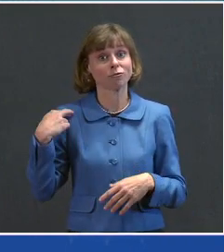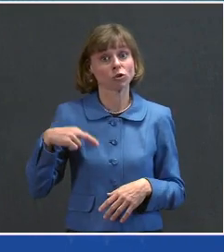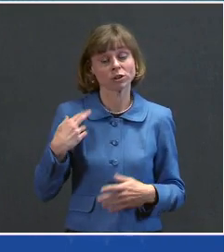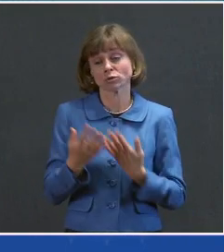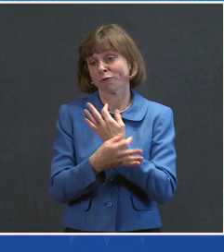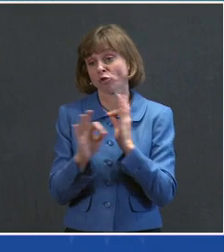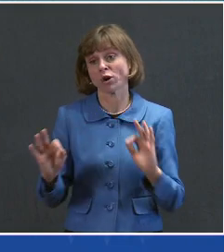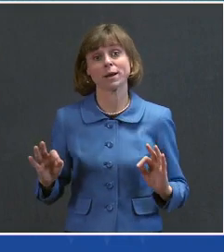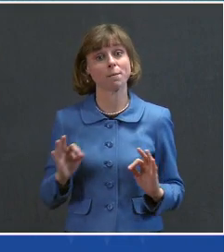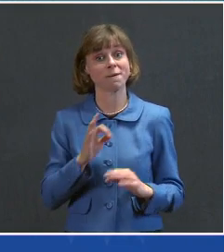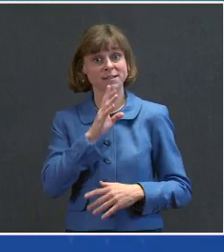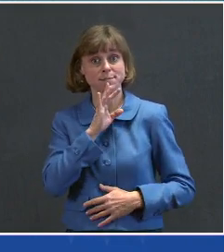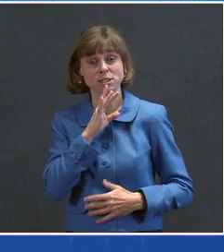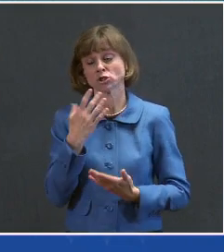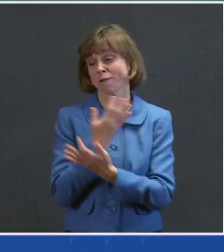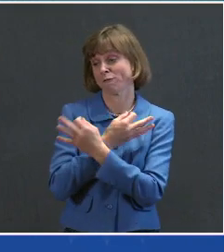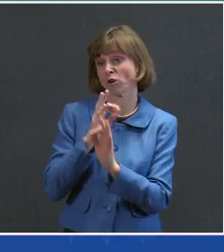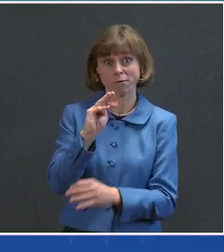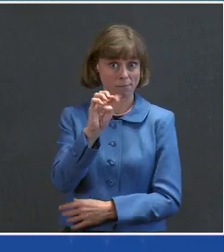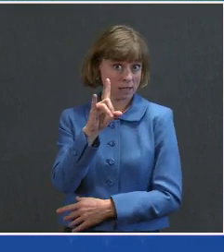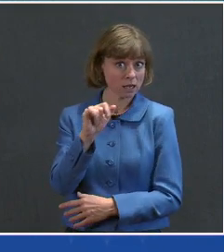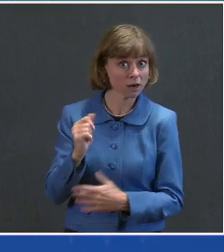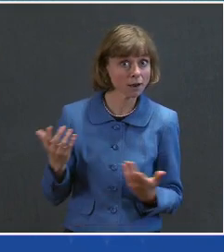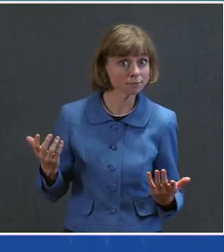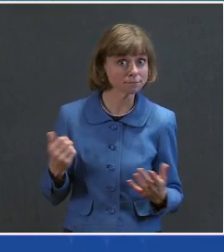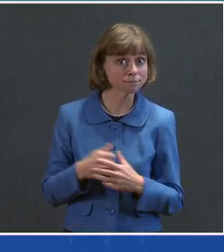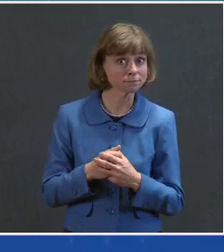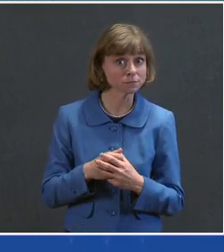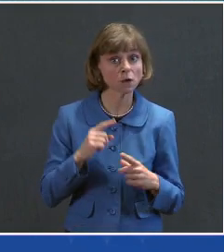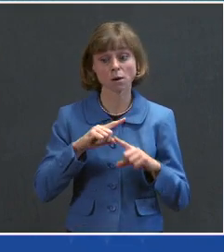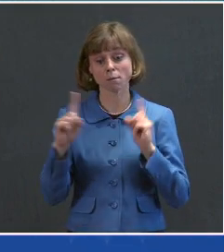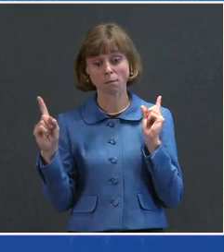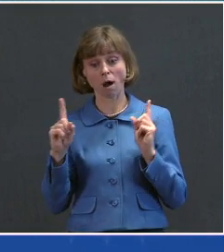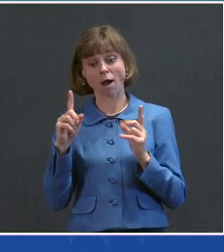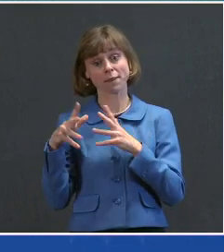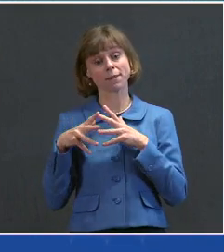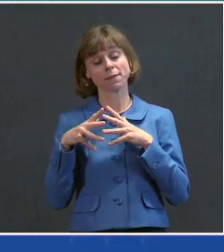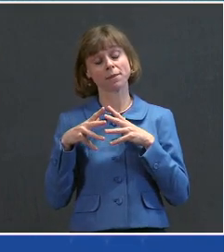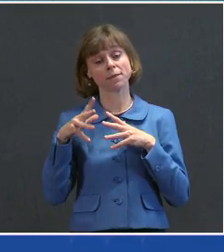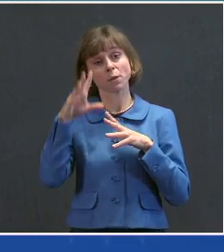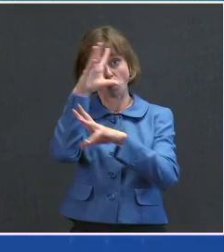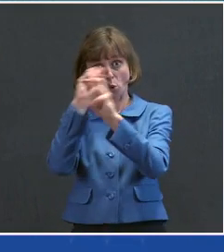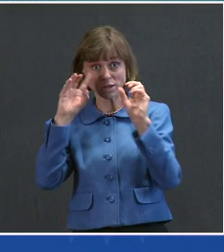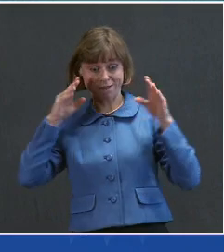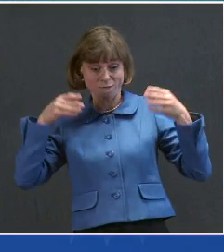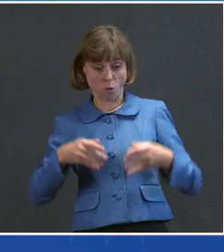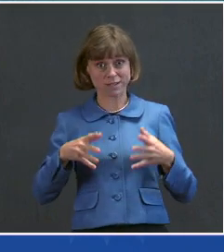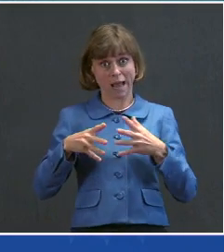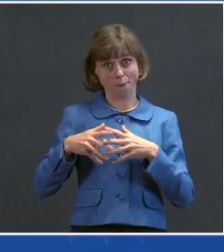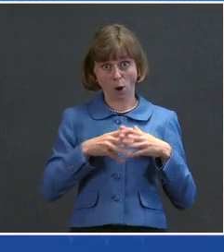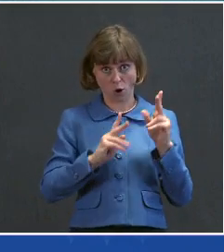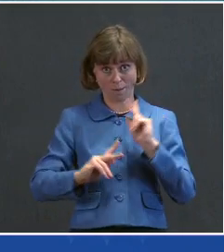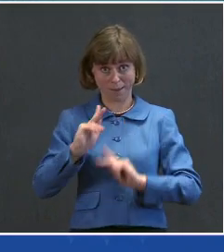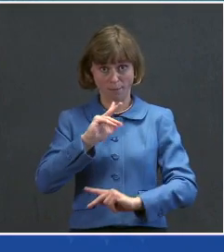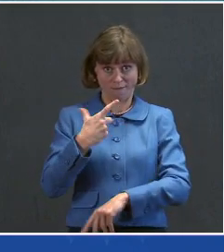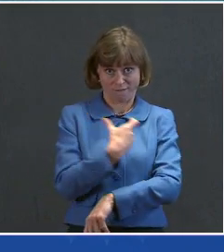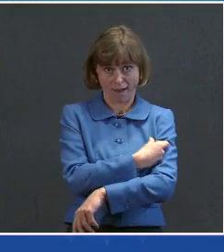But the President's focus is on ensuring the American people are vaccinated. Once we are -- and, of course, we look forward to engaging with